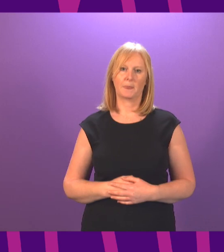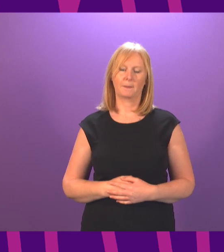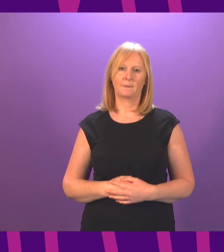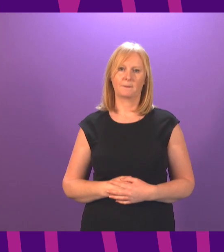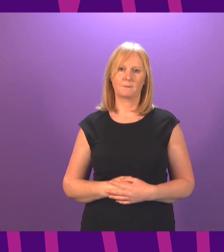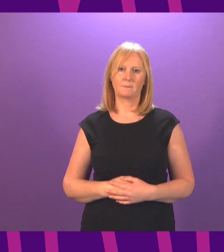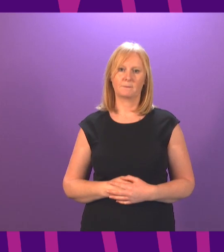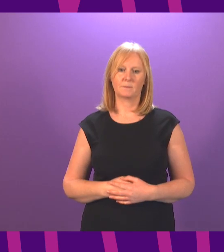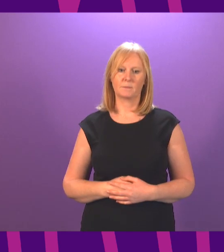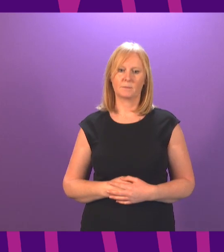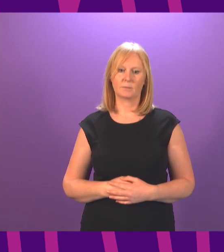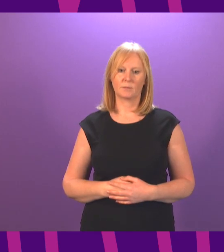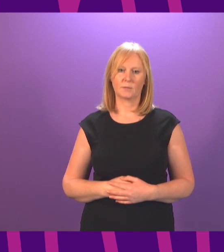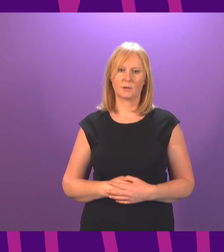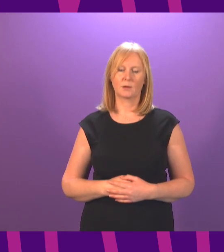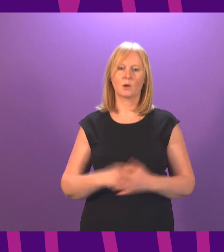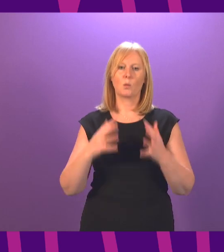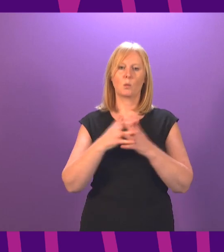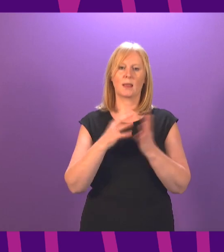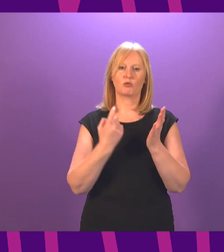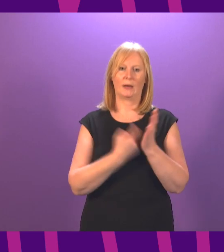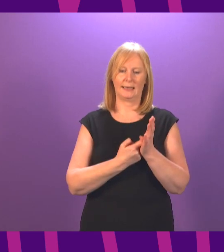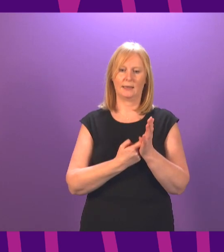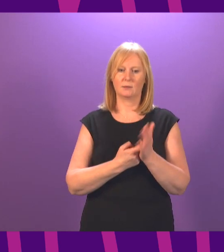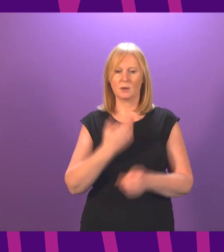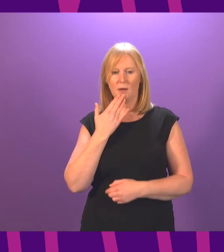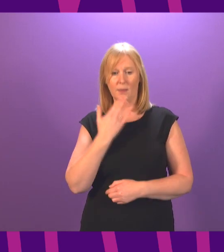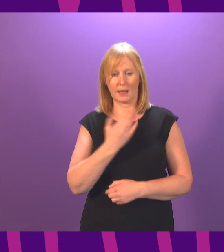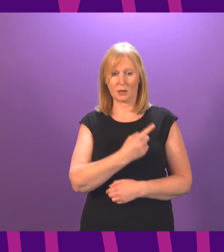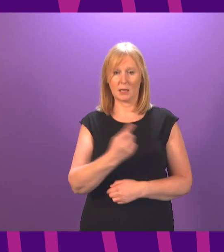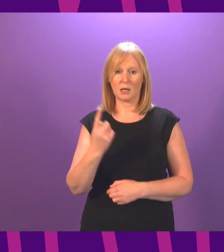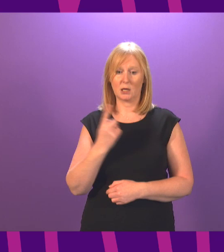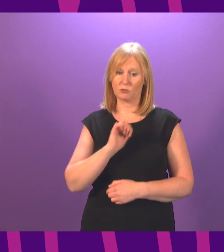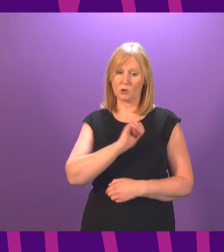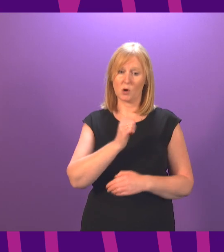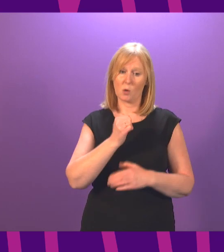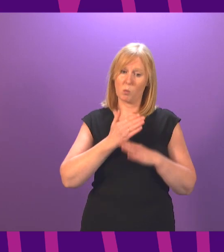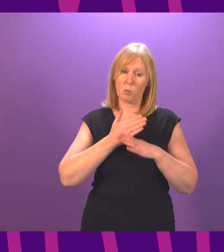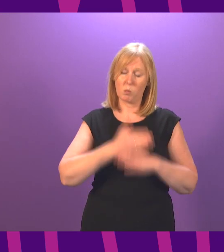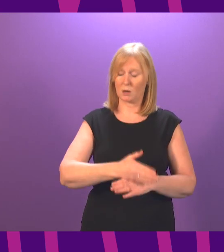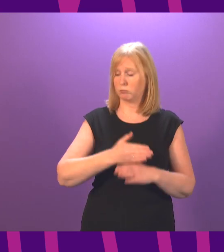4. Willie Rennie (North East Fife) (LD): I thank everyone for their work over the past